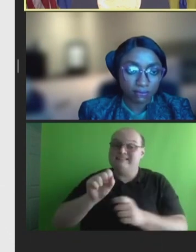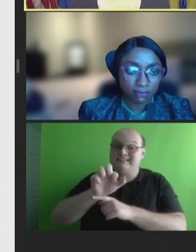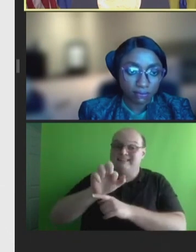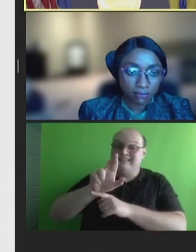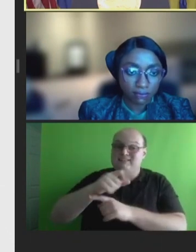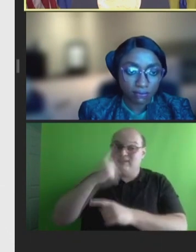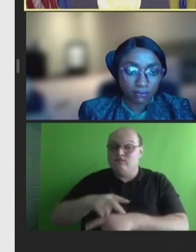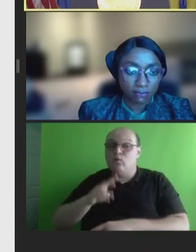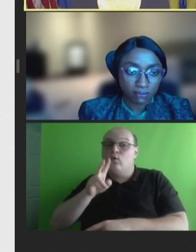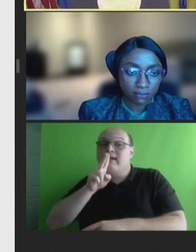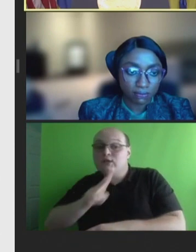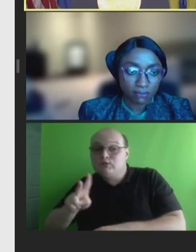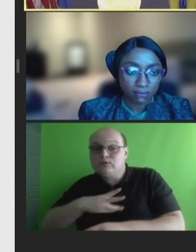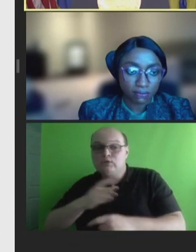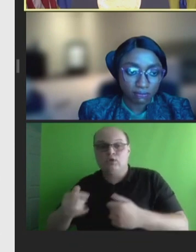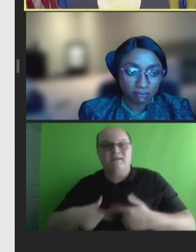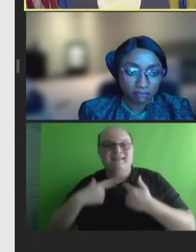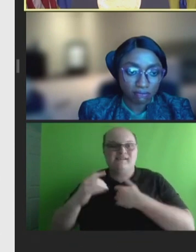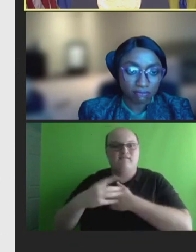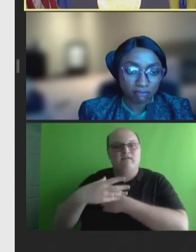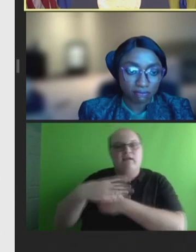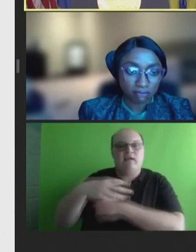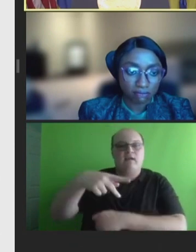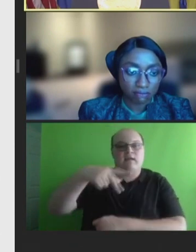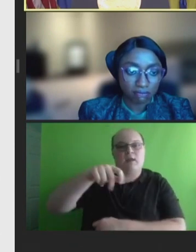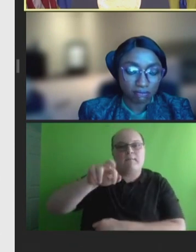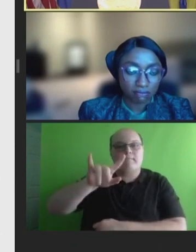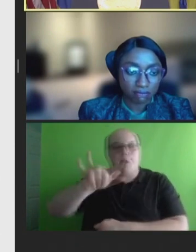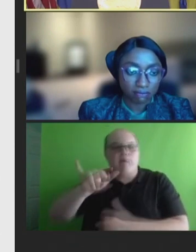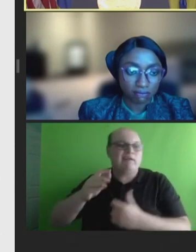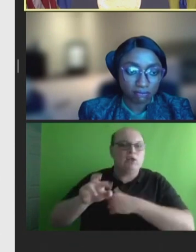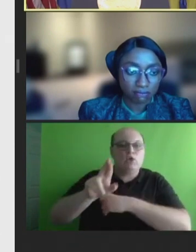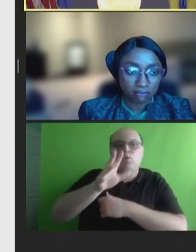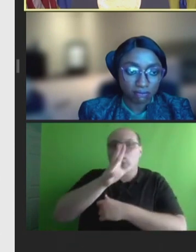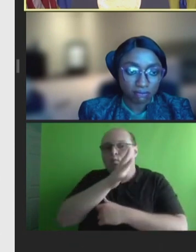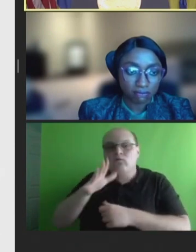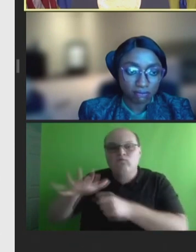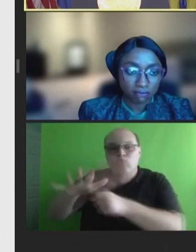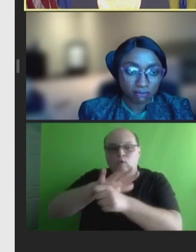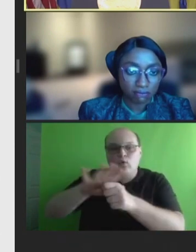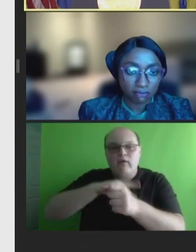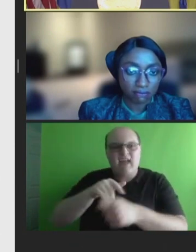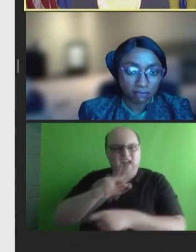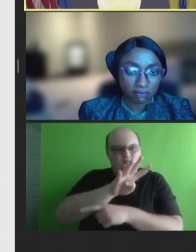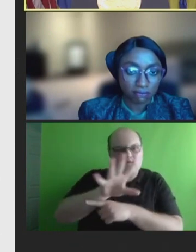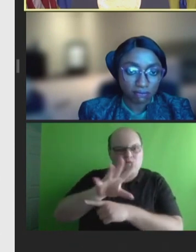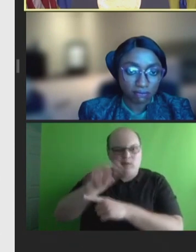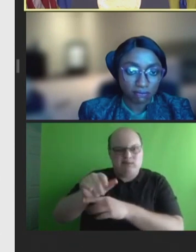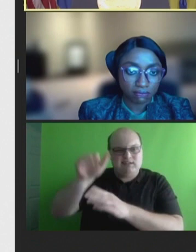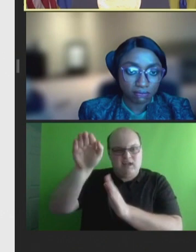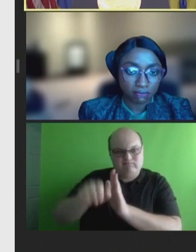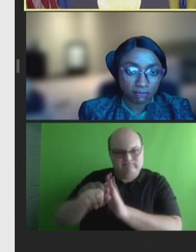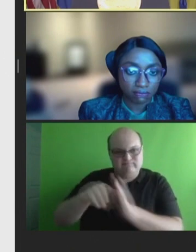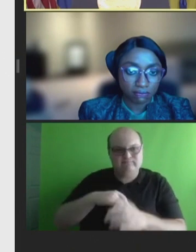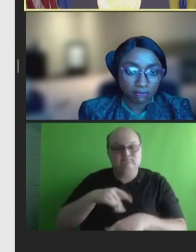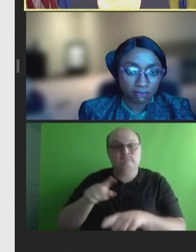lived in poverty or in rural areas. We also -- if we look at another data source that we monitor,